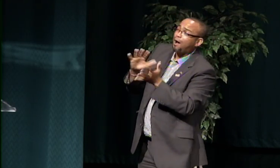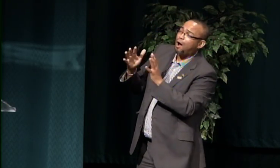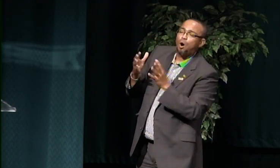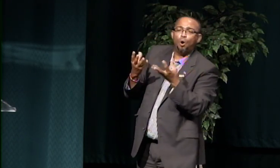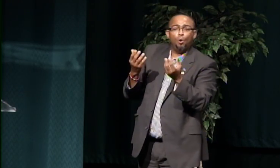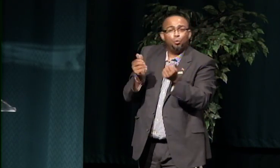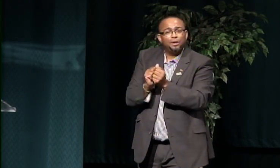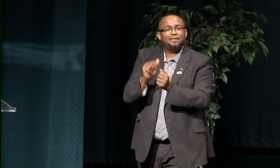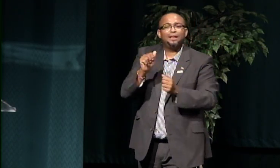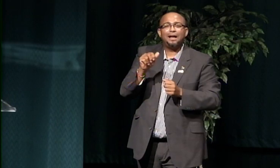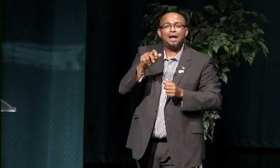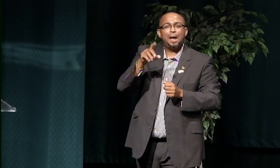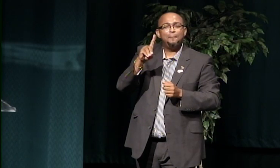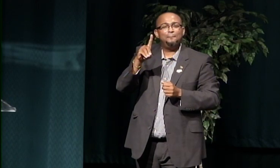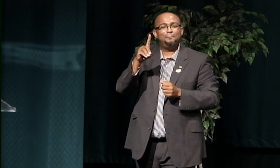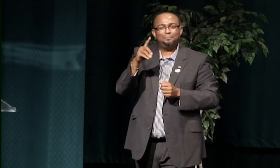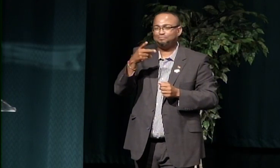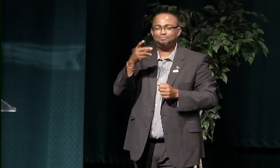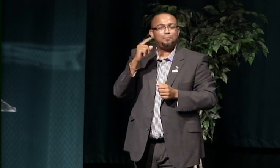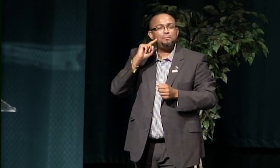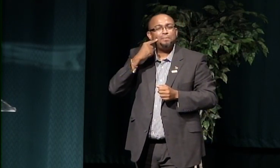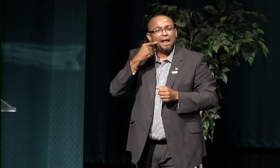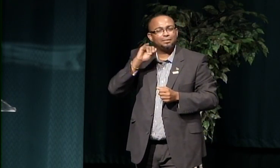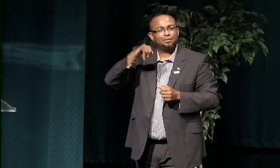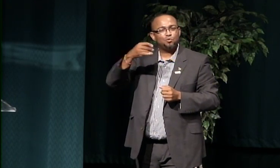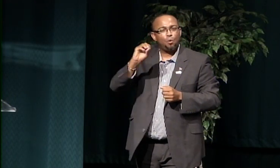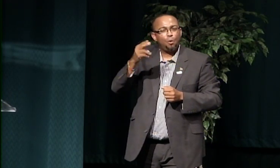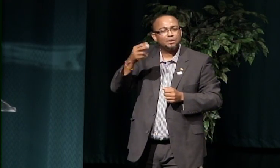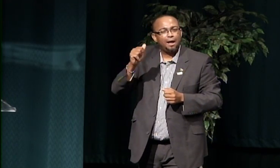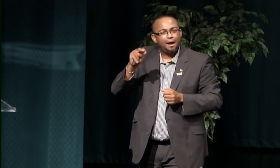and lead workshops on leadership skills.